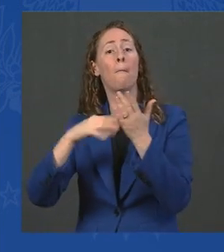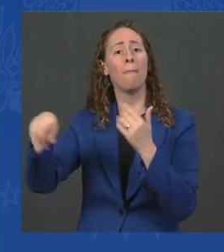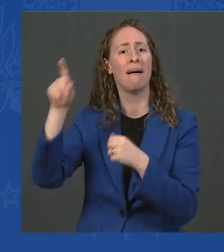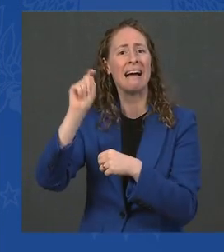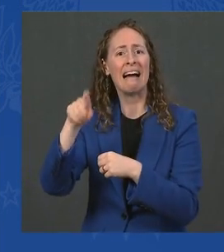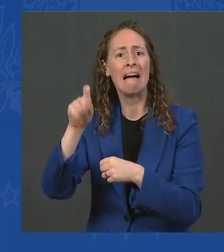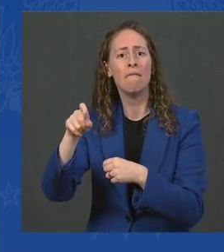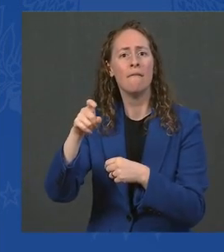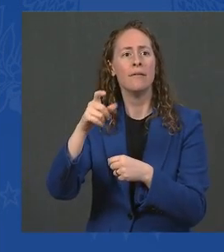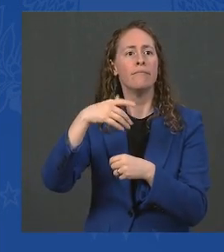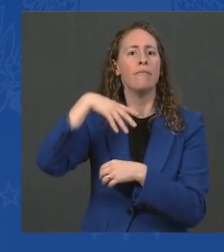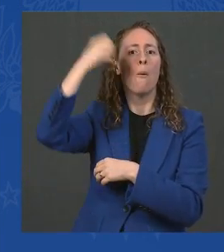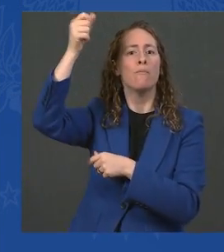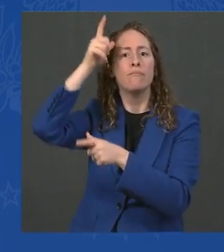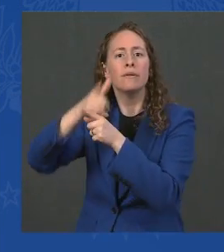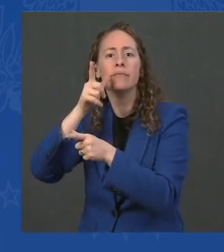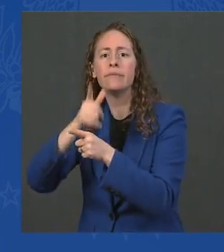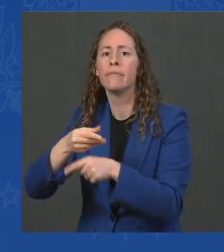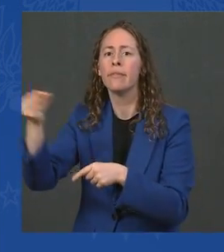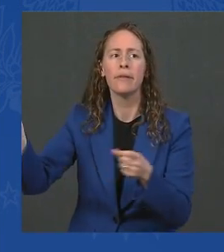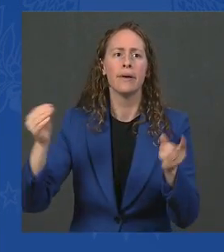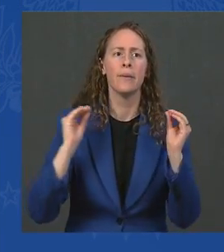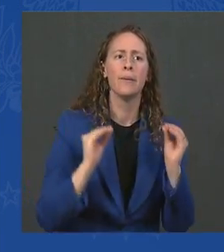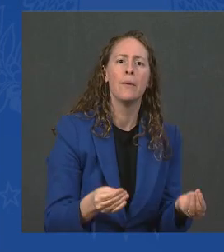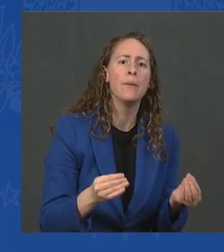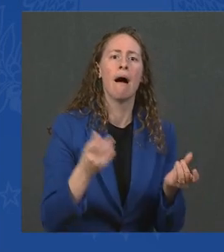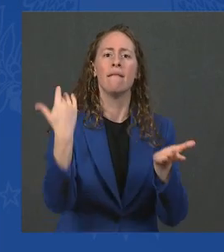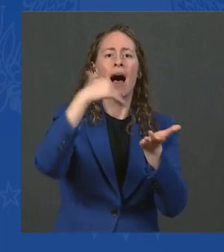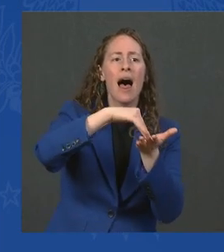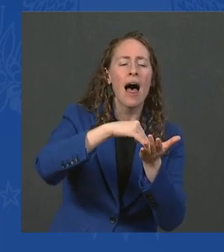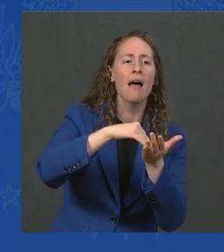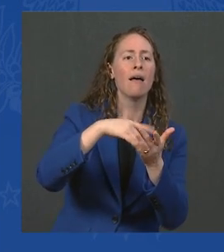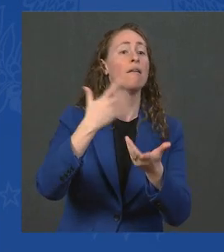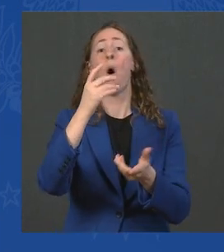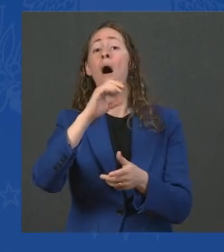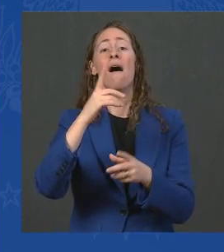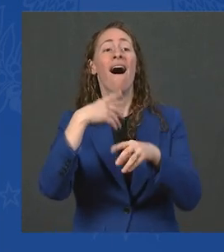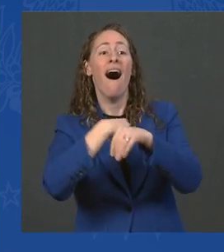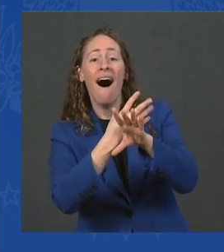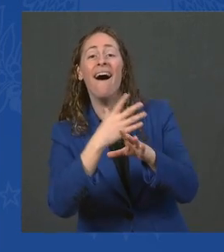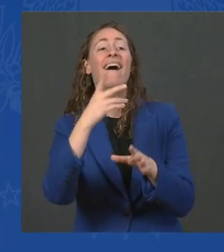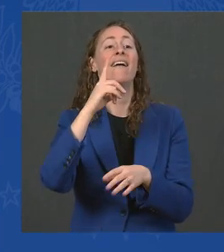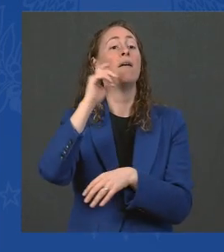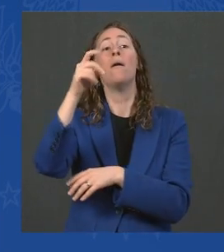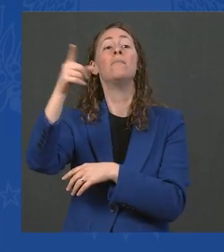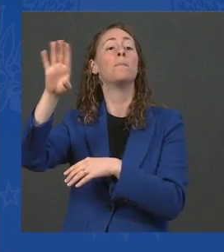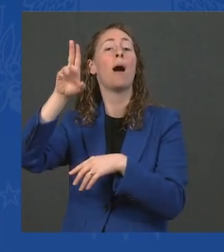Bus drivers drove WIFI hotspots to neighborhoods with no connection.